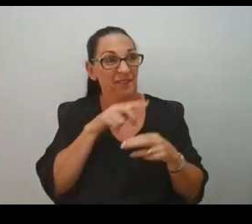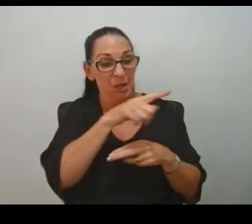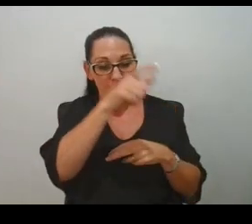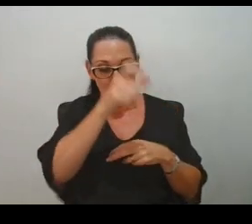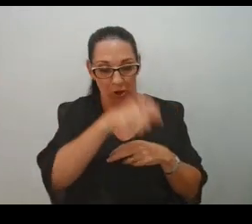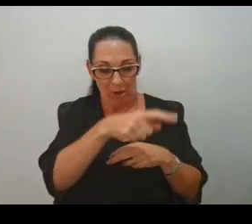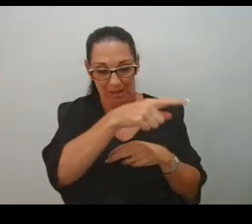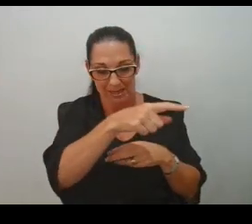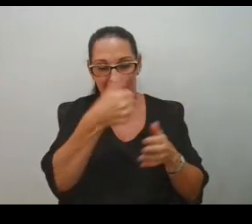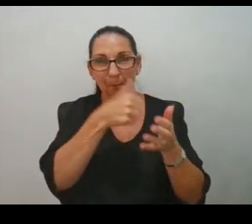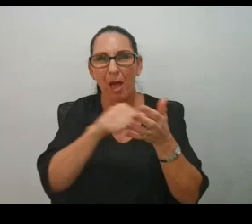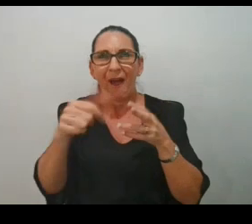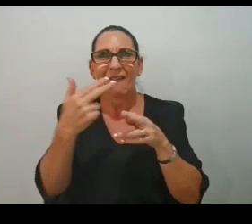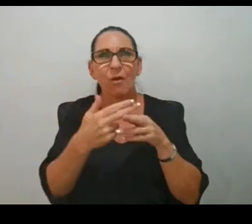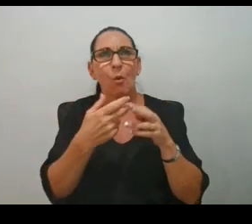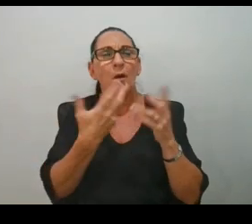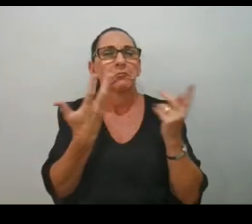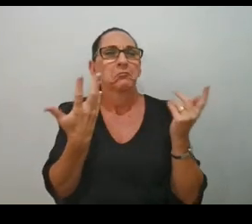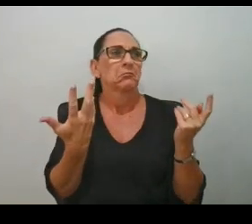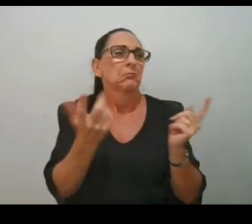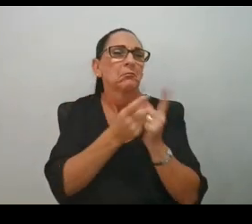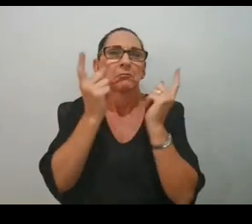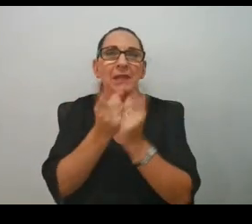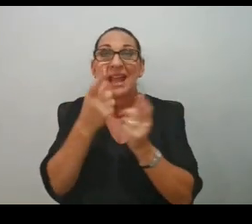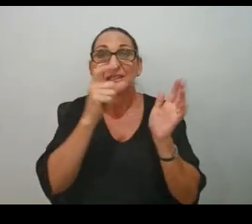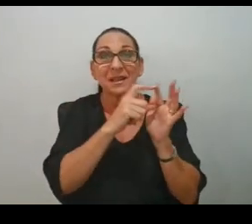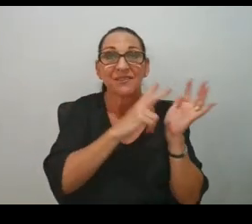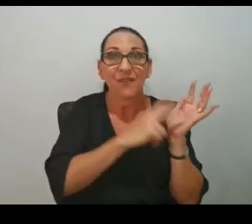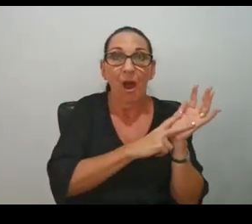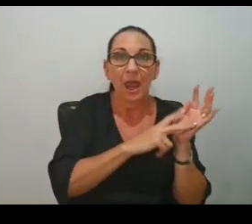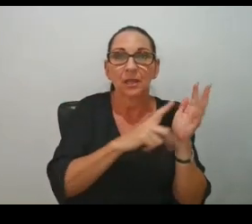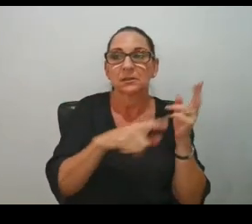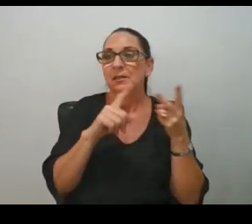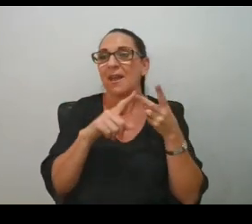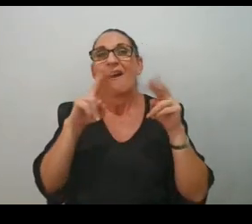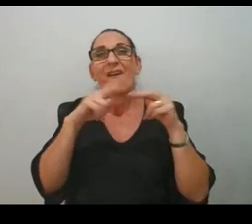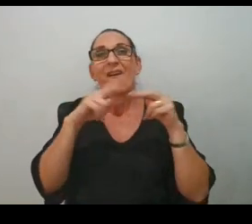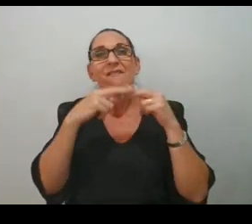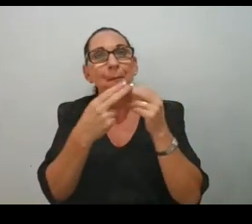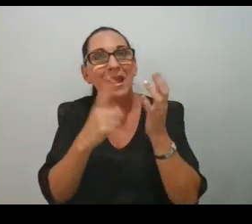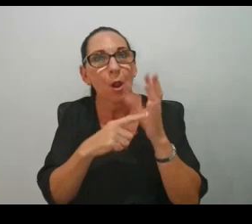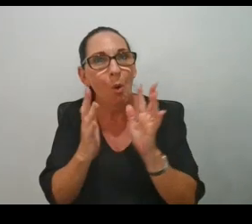be applying for domestic violence and family law um different grants of aid we only charge